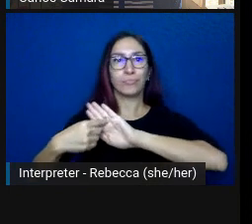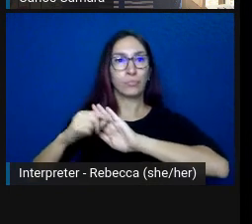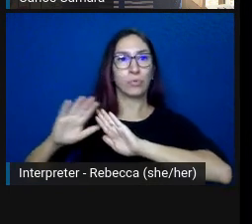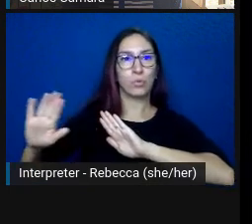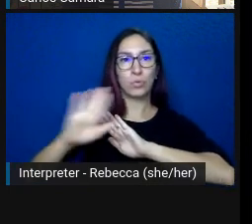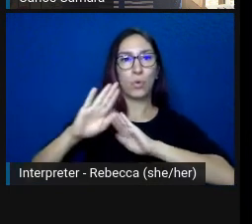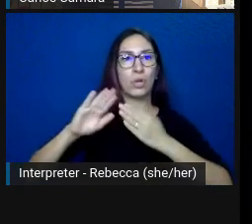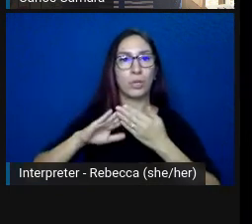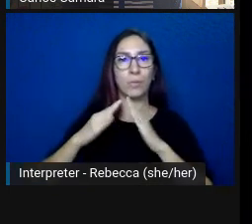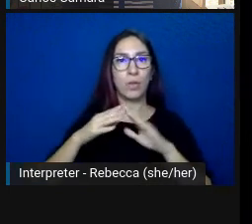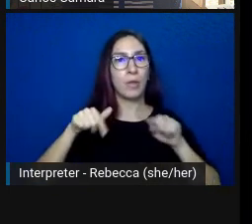We fight a lot.